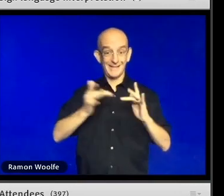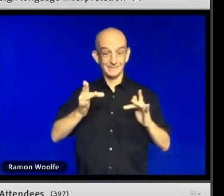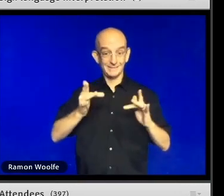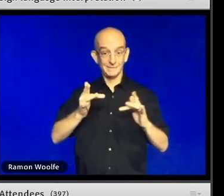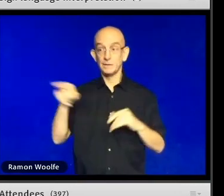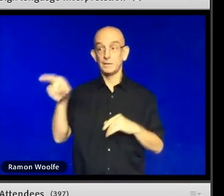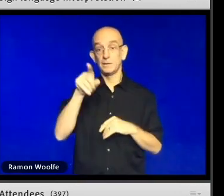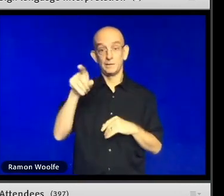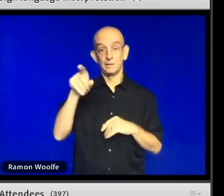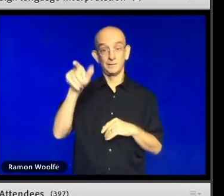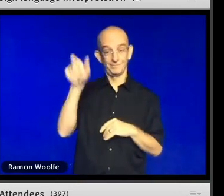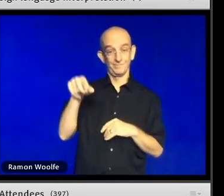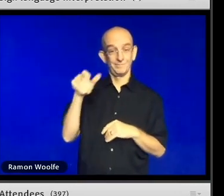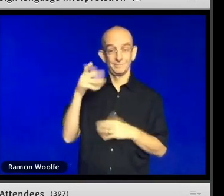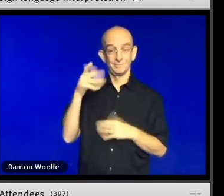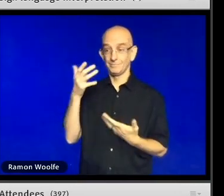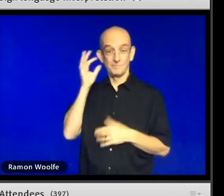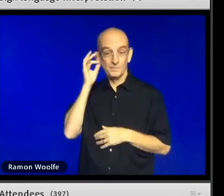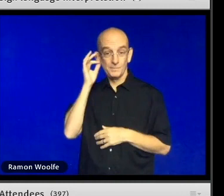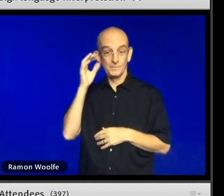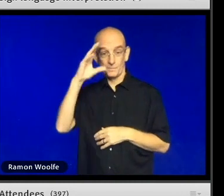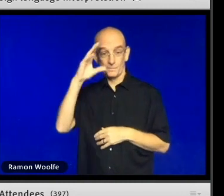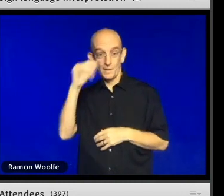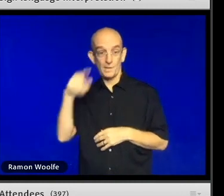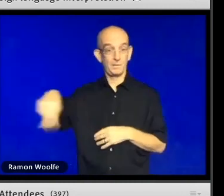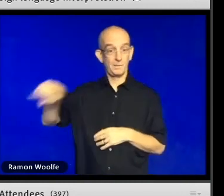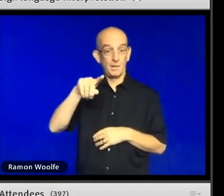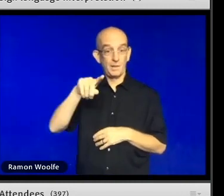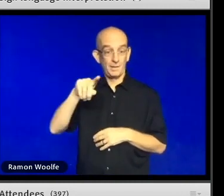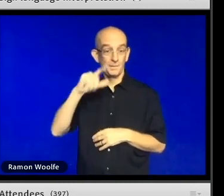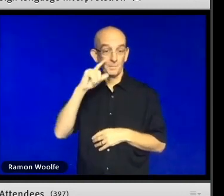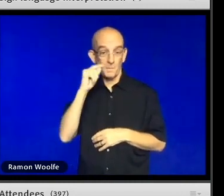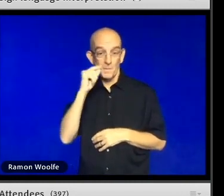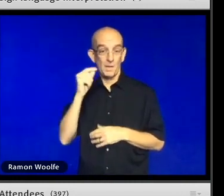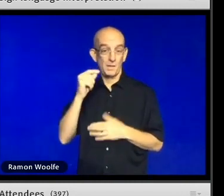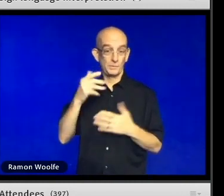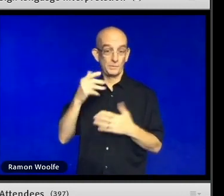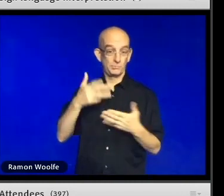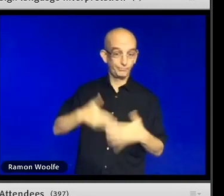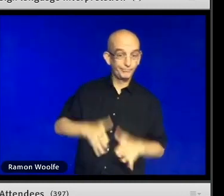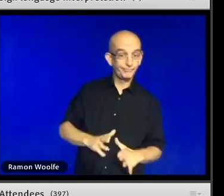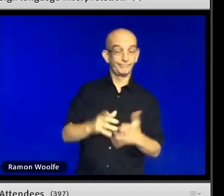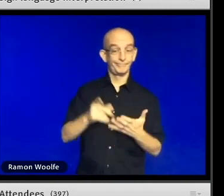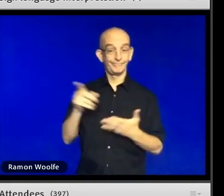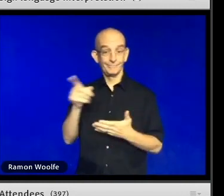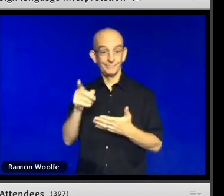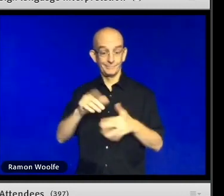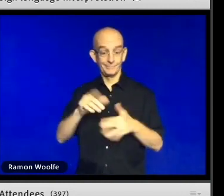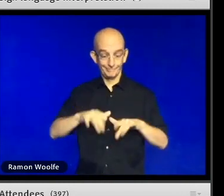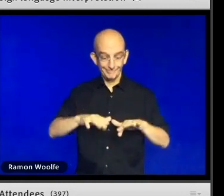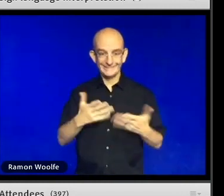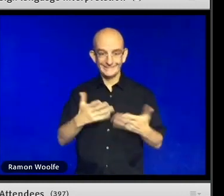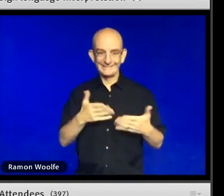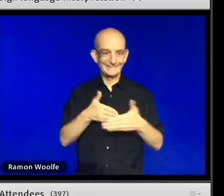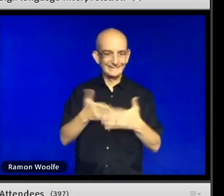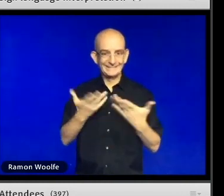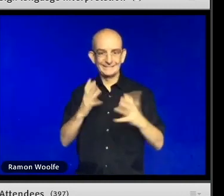needs and what things they have. Also, we have ‑‑ this is likely say the